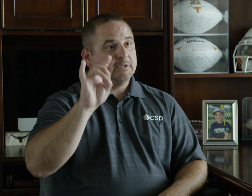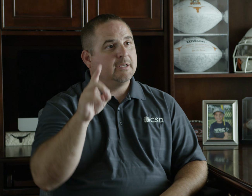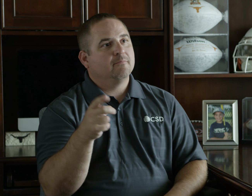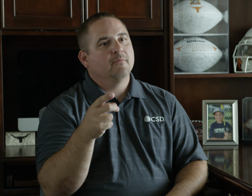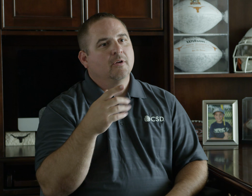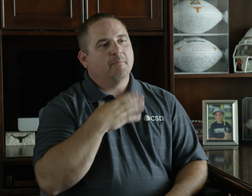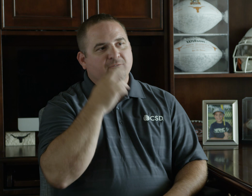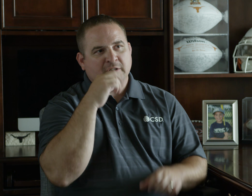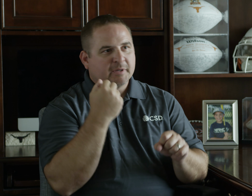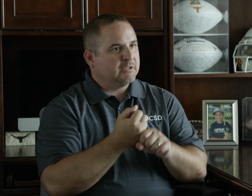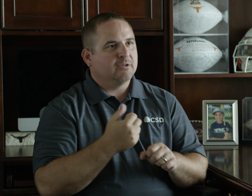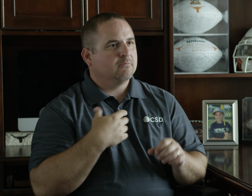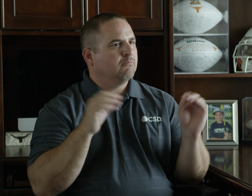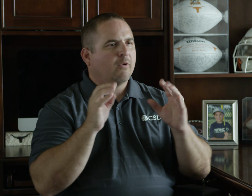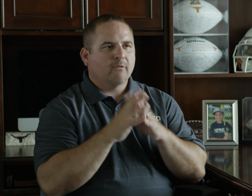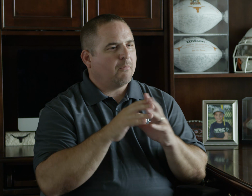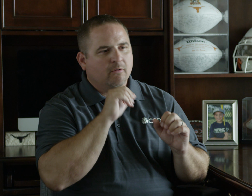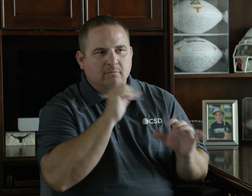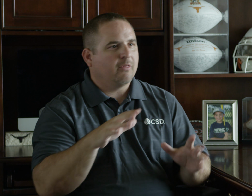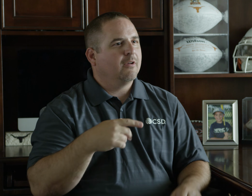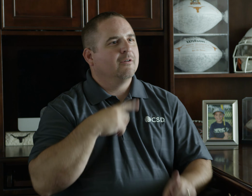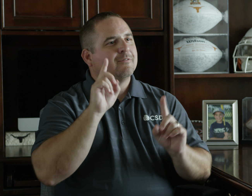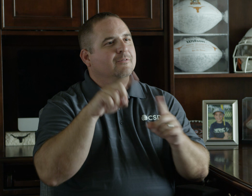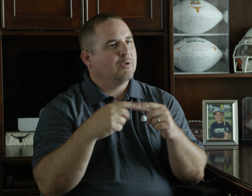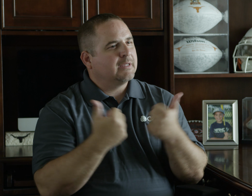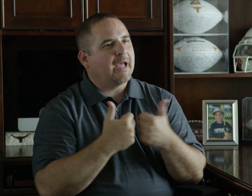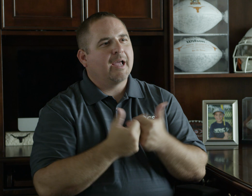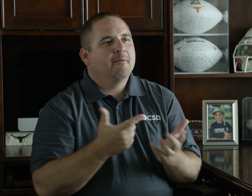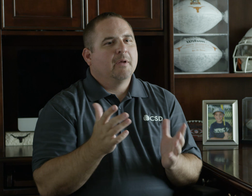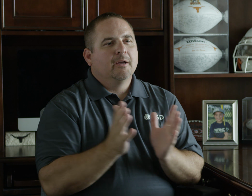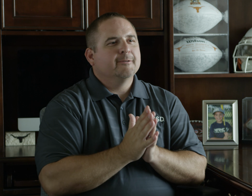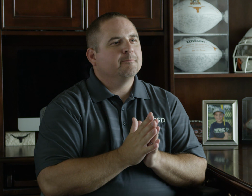At UT, during my freshman year, I didn't play football, but I would go to the football games.